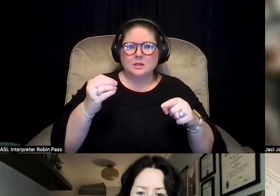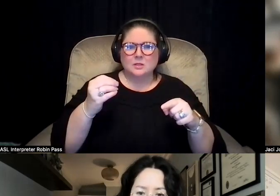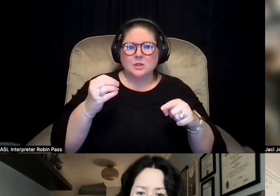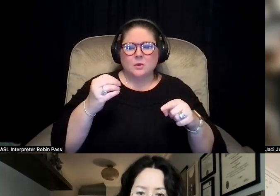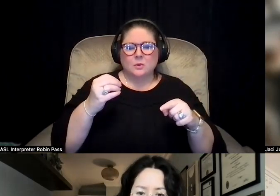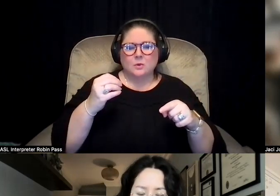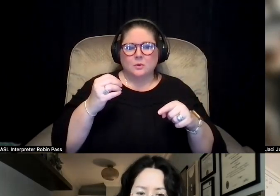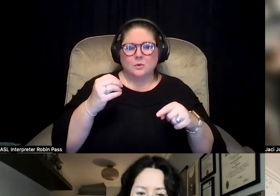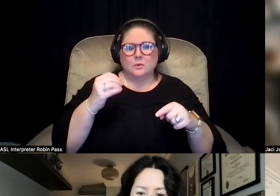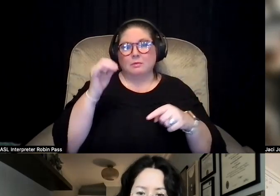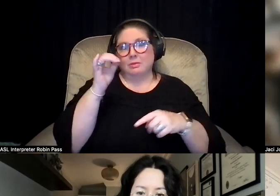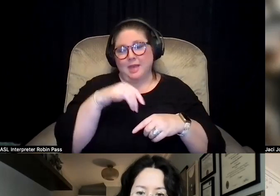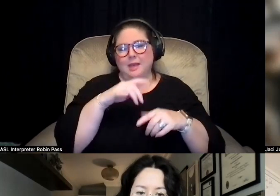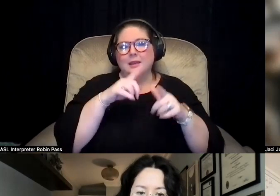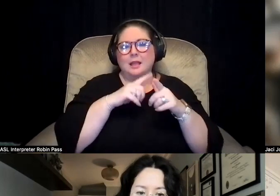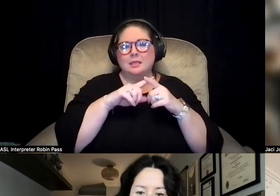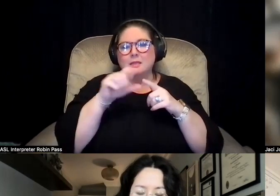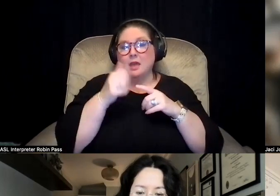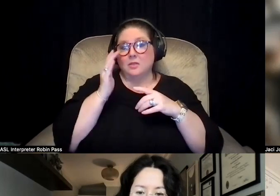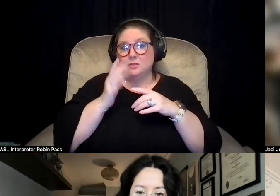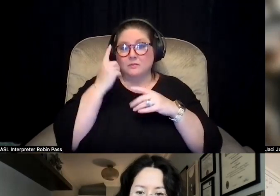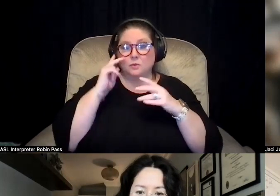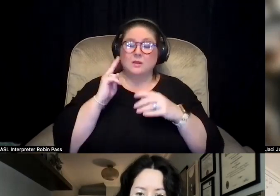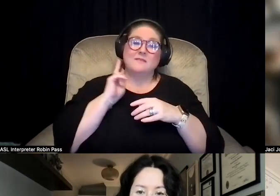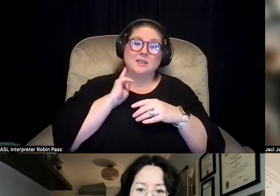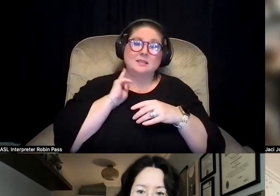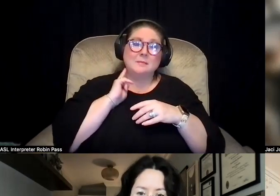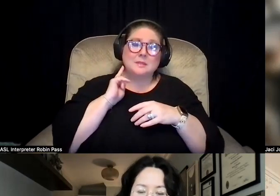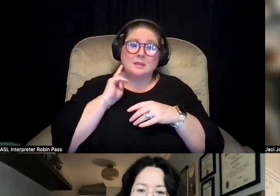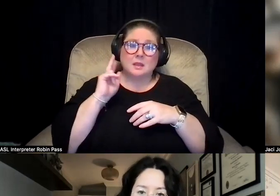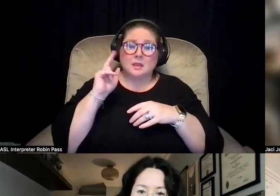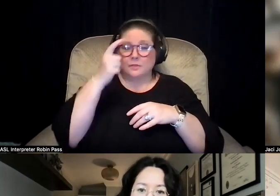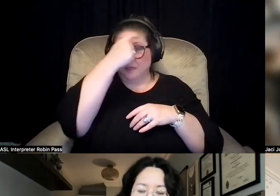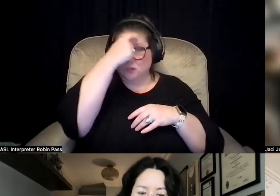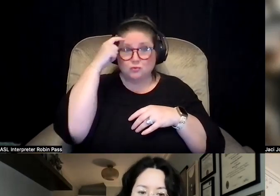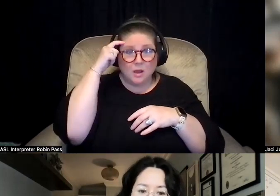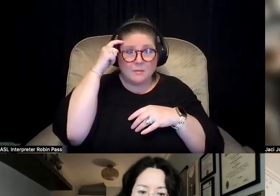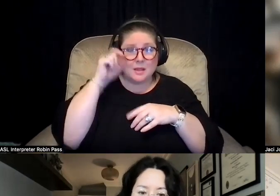then on the other side for victims the trauma that it caused and the pain that it cost for families